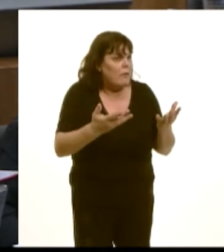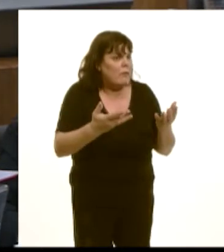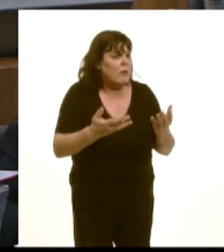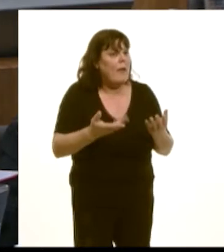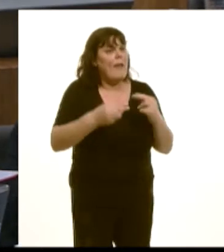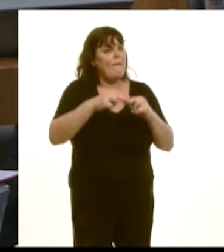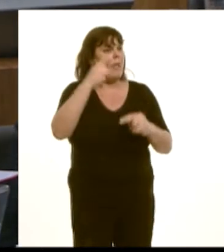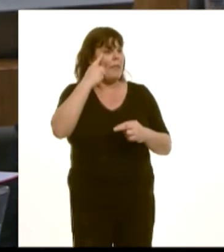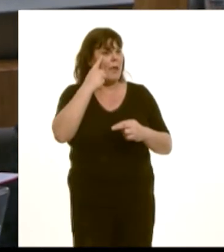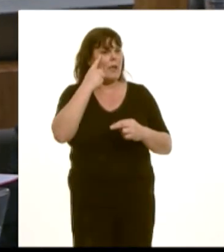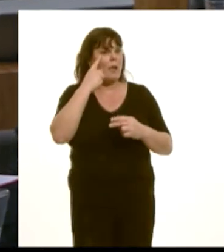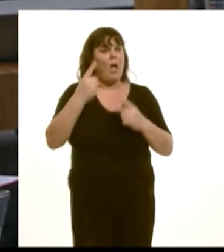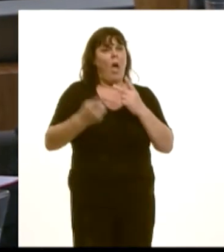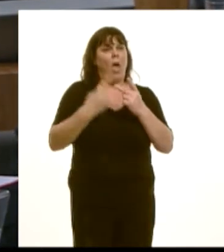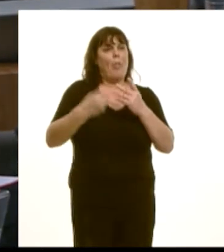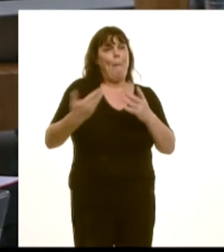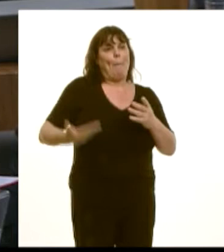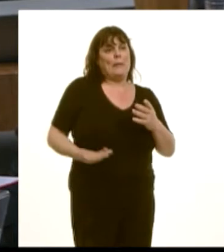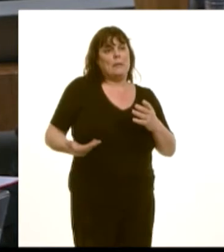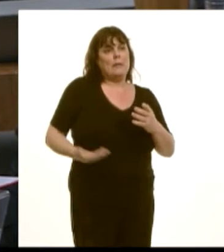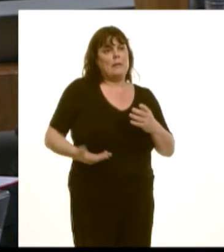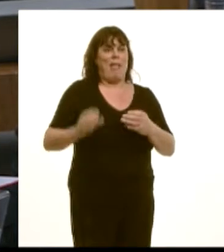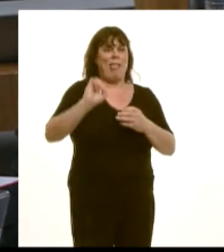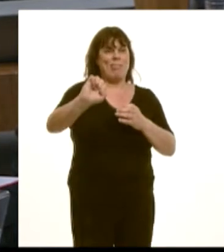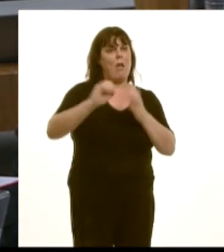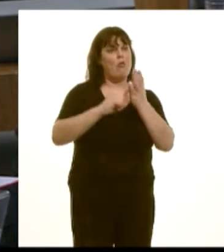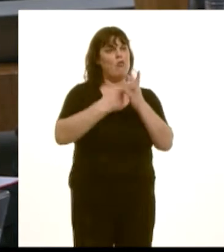in business rates for larger businesses, that would cause great problems with regard to